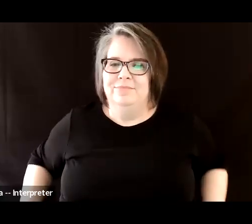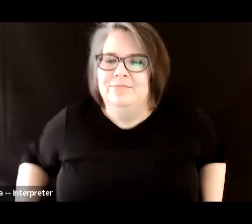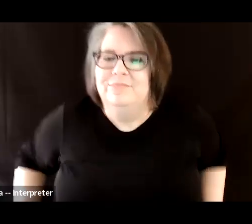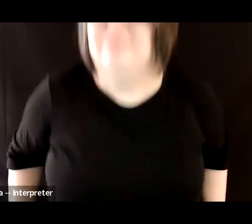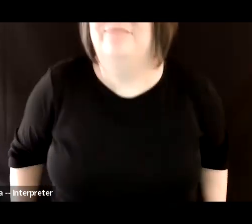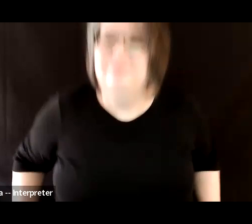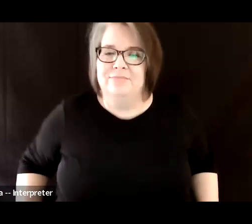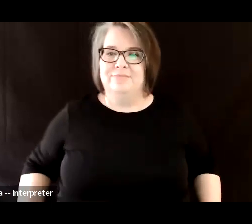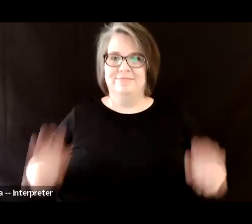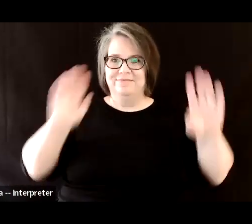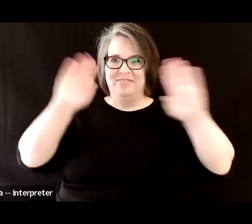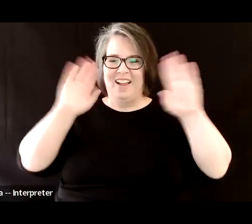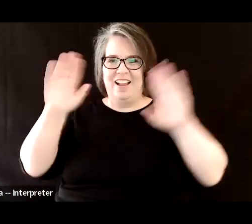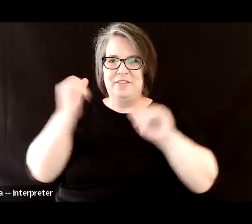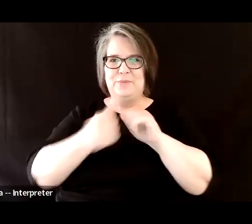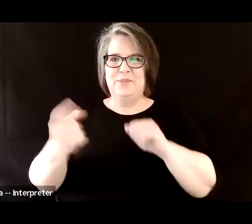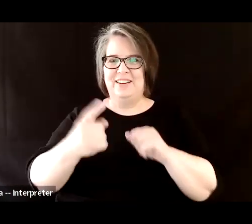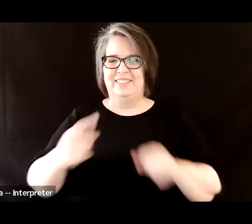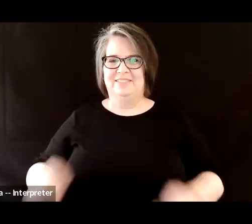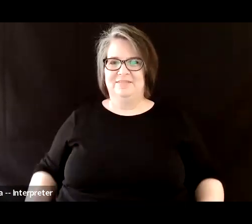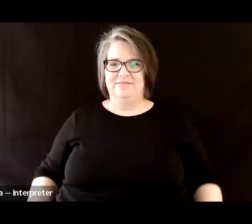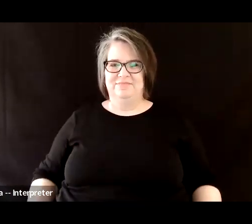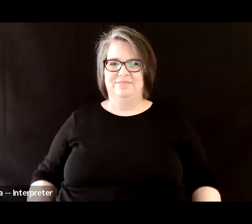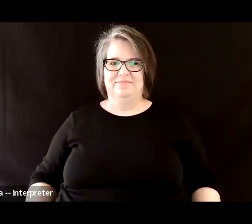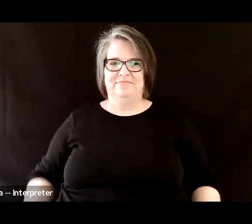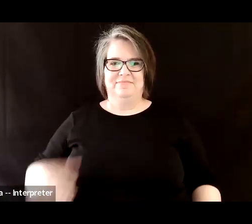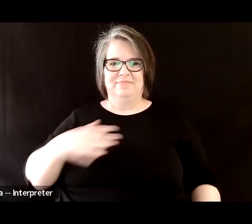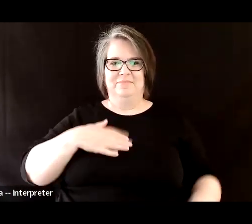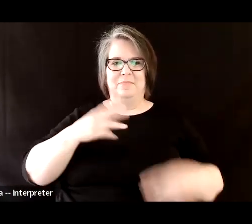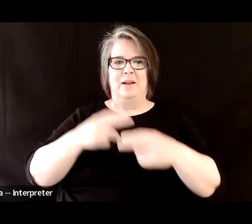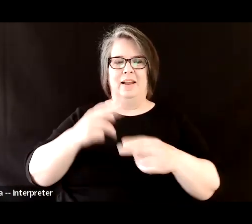Hello, everyone. My name is Melanie Eley, and I